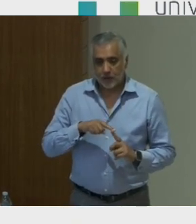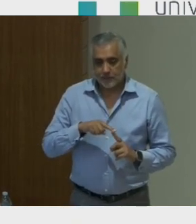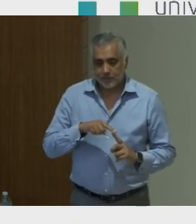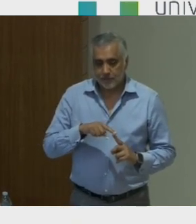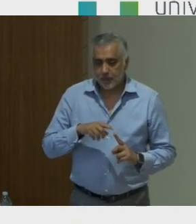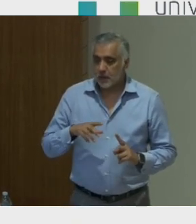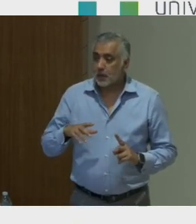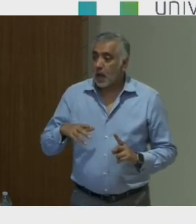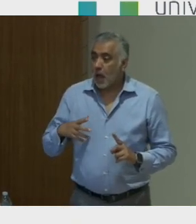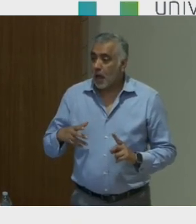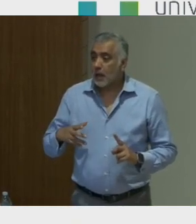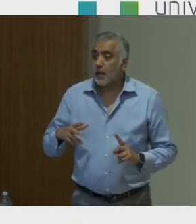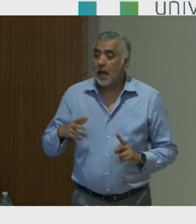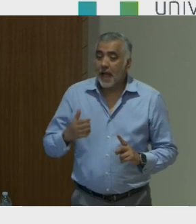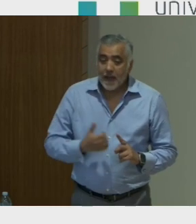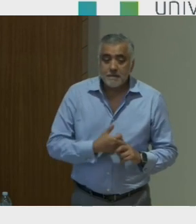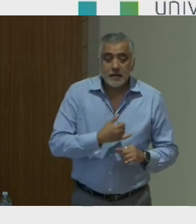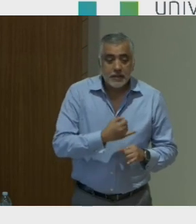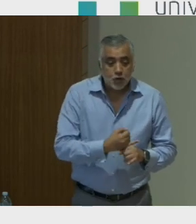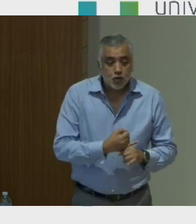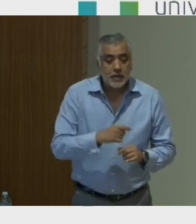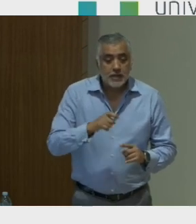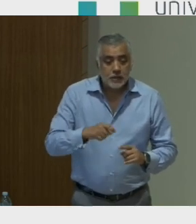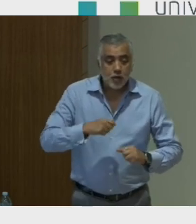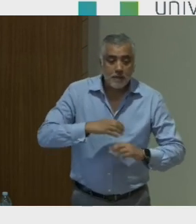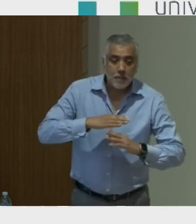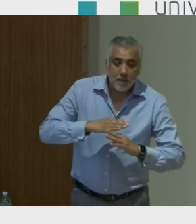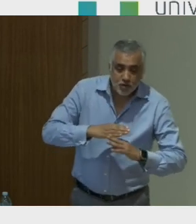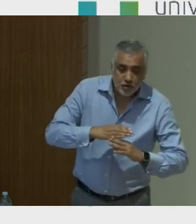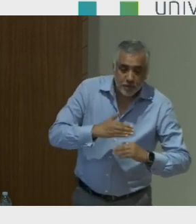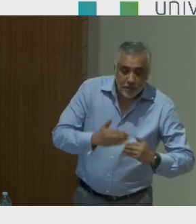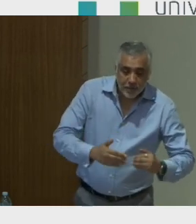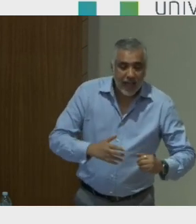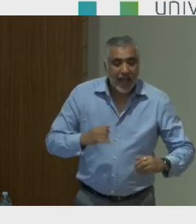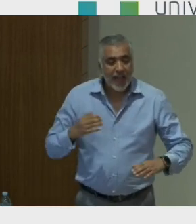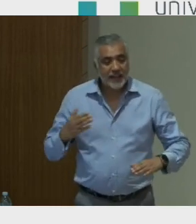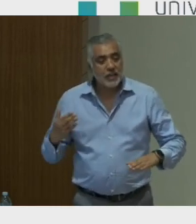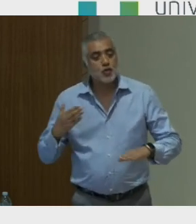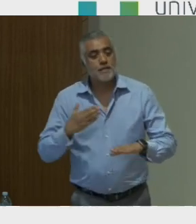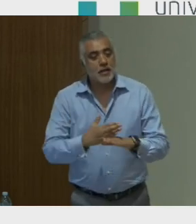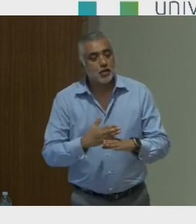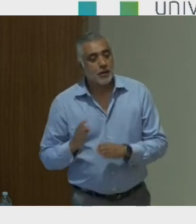And every institution has to have prevention methods and intervention plan and reviews